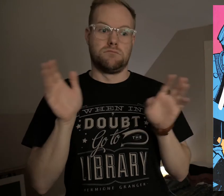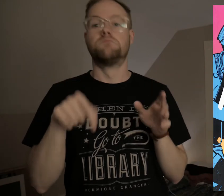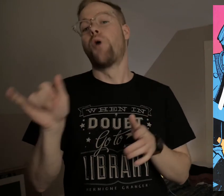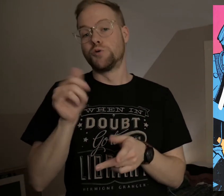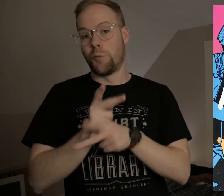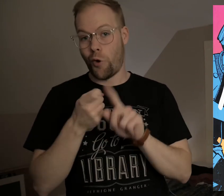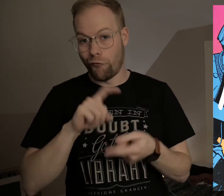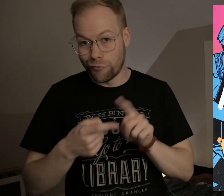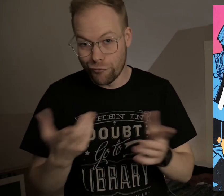This was also borrowed from a friend.